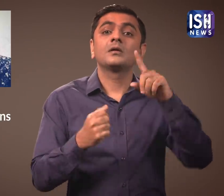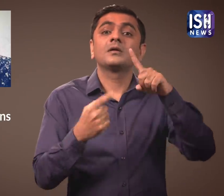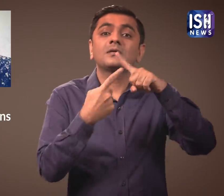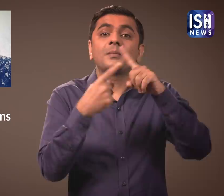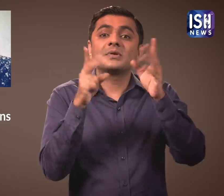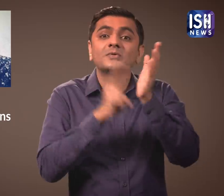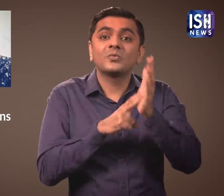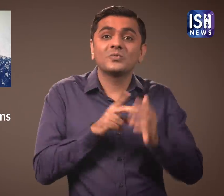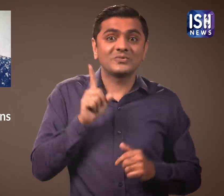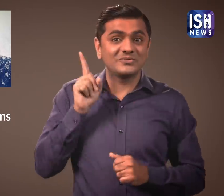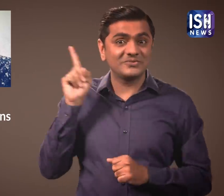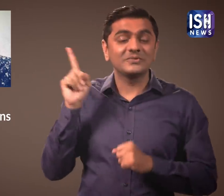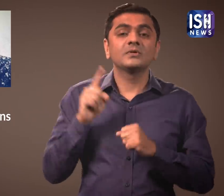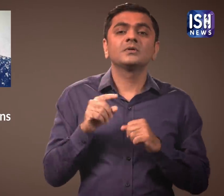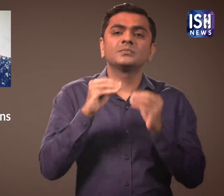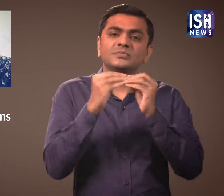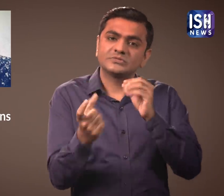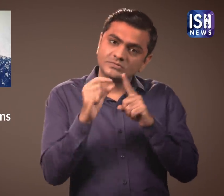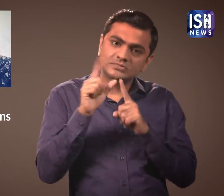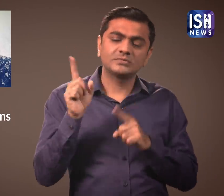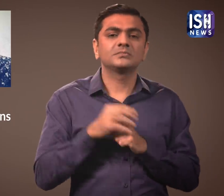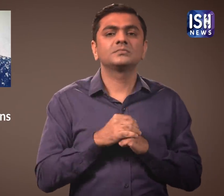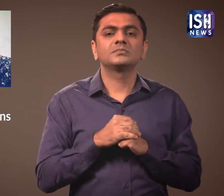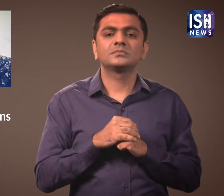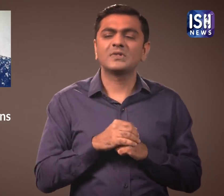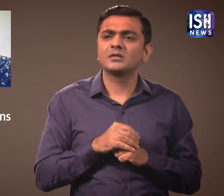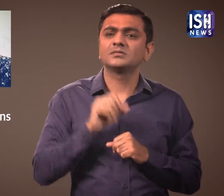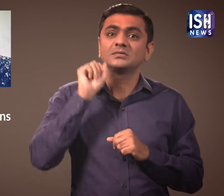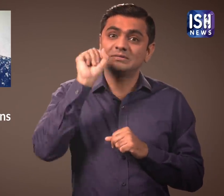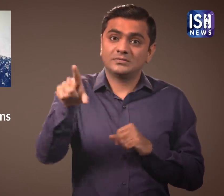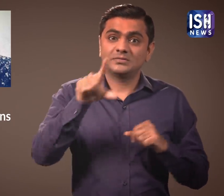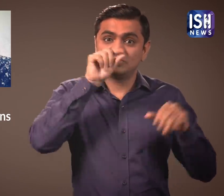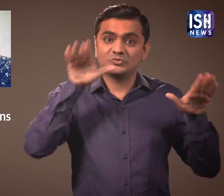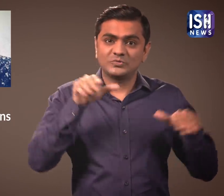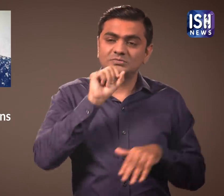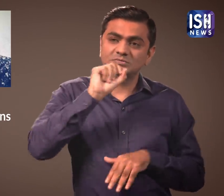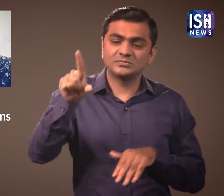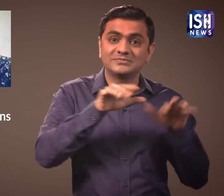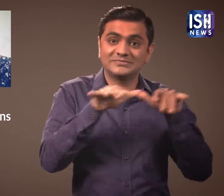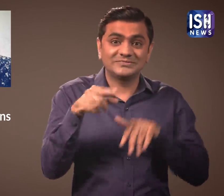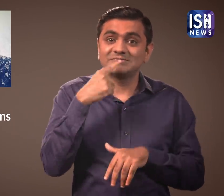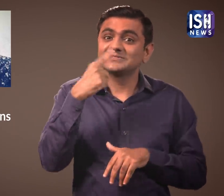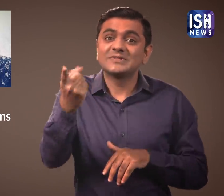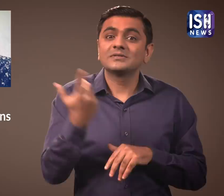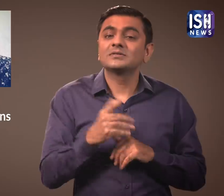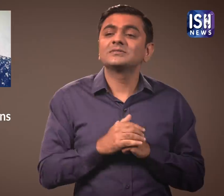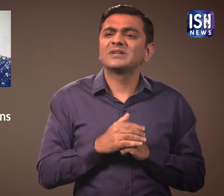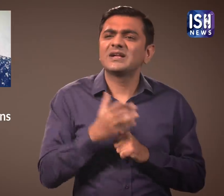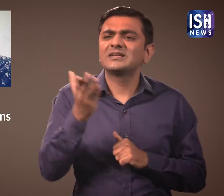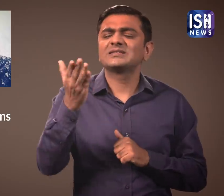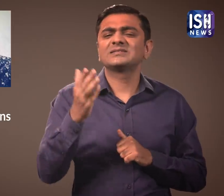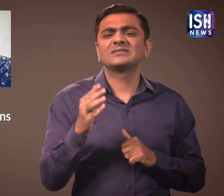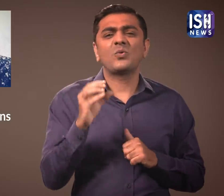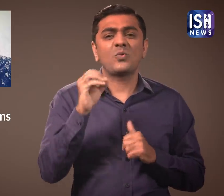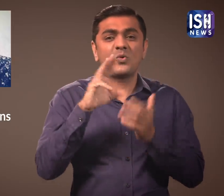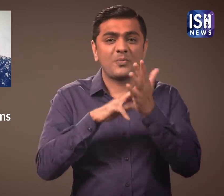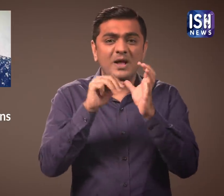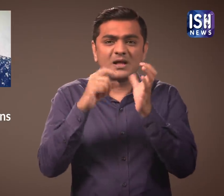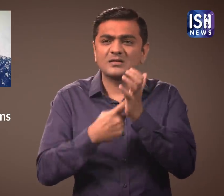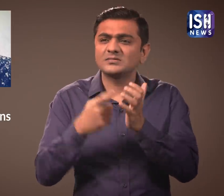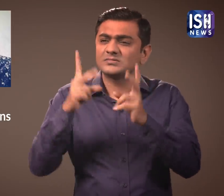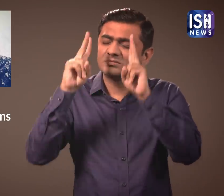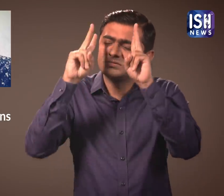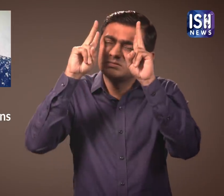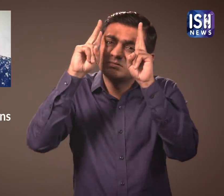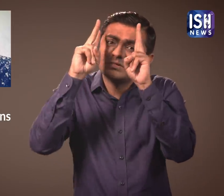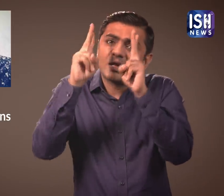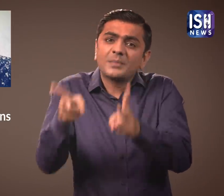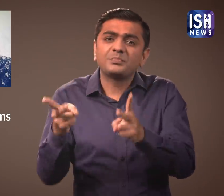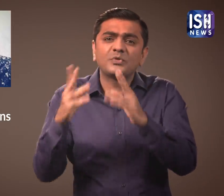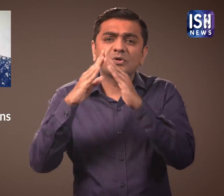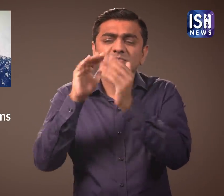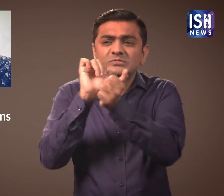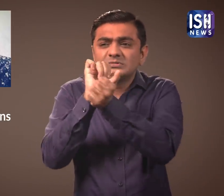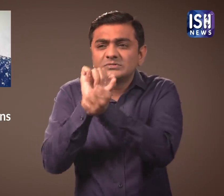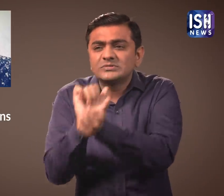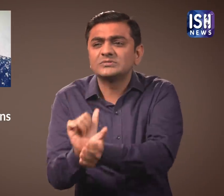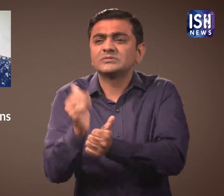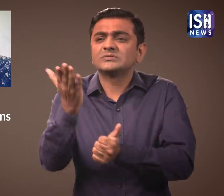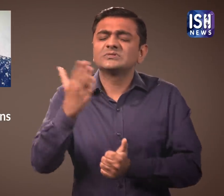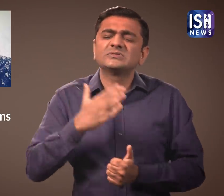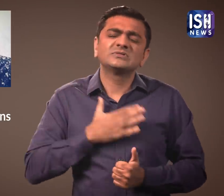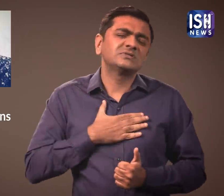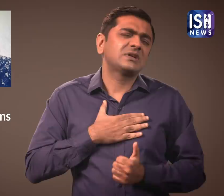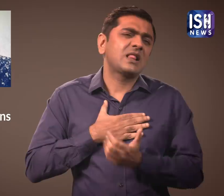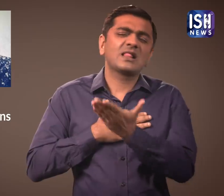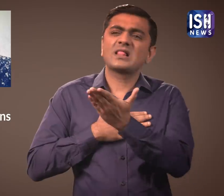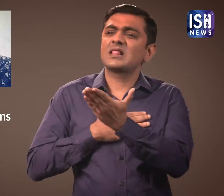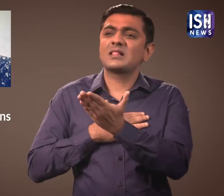The BJP Tamil Nadu Twitter account said that, it is very sad to see you detained like this